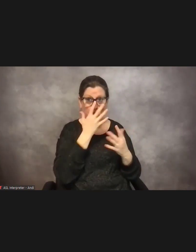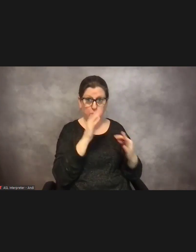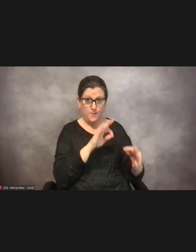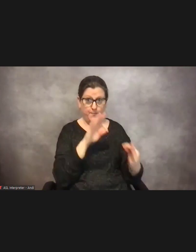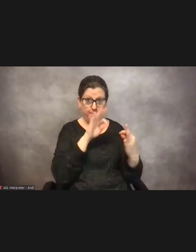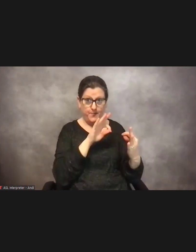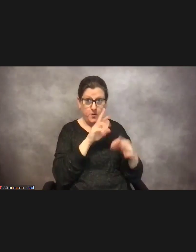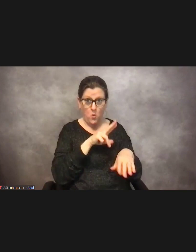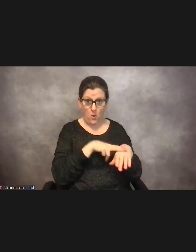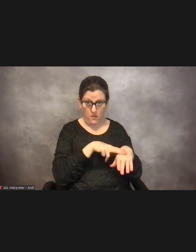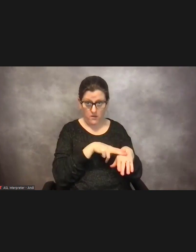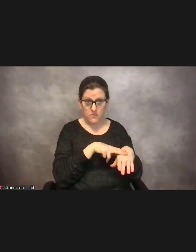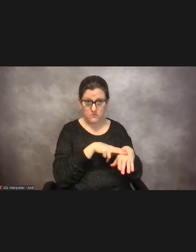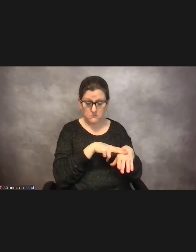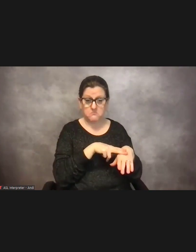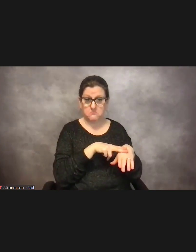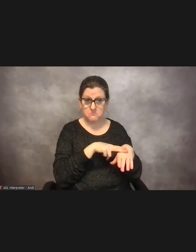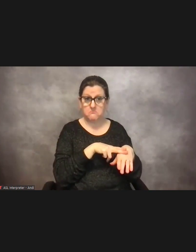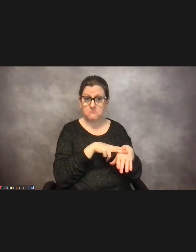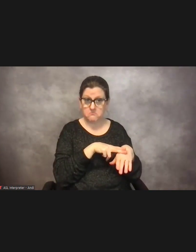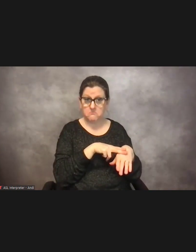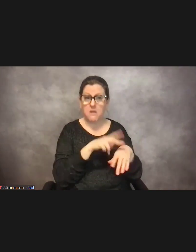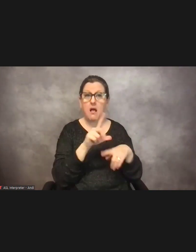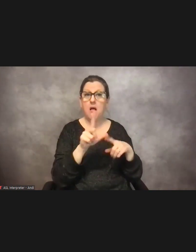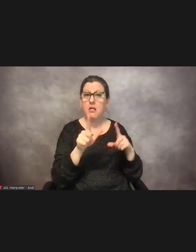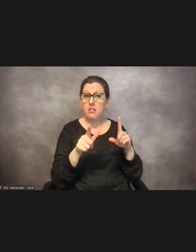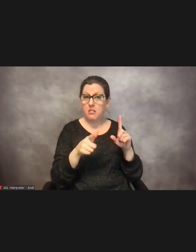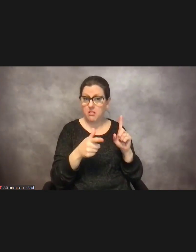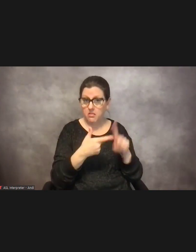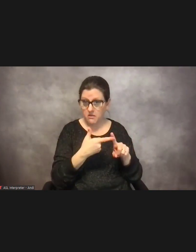and, then, if the ear appears normal, then, the screener, um,